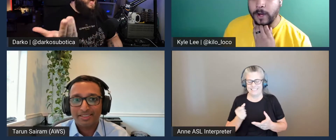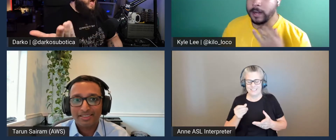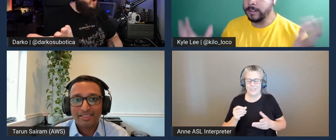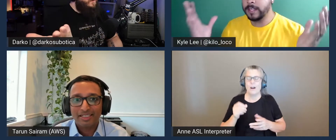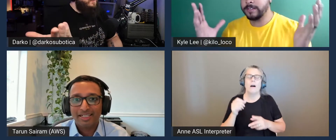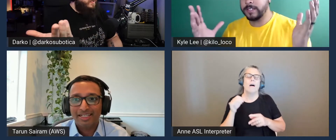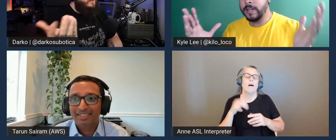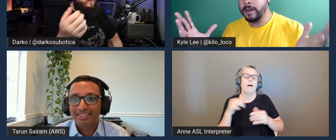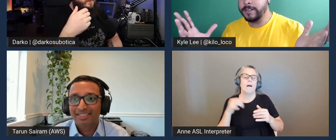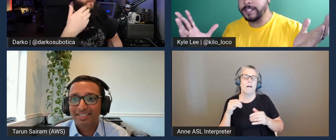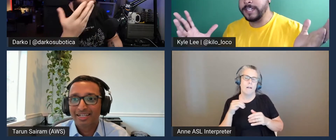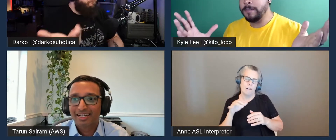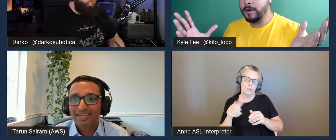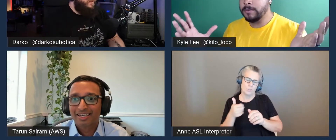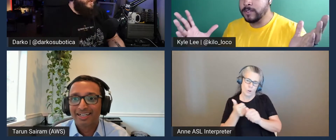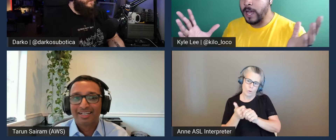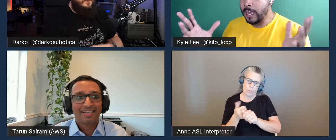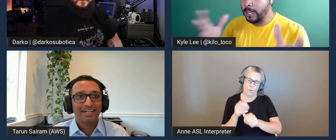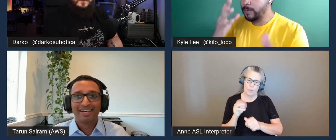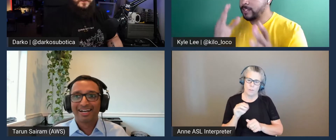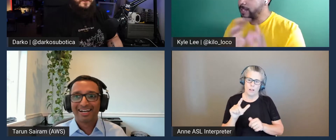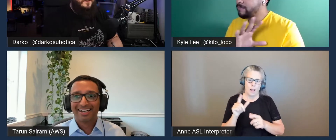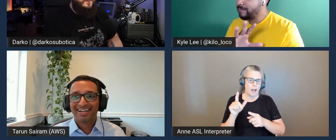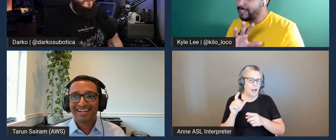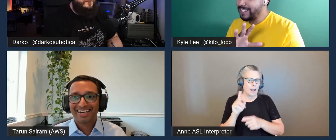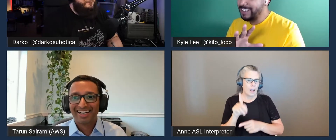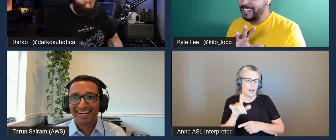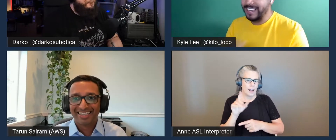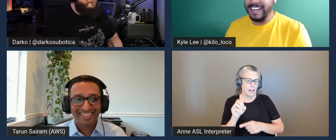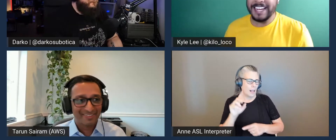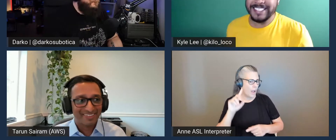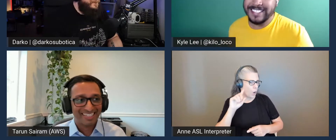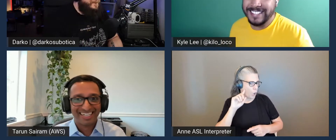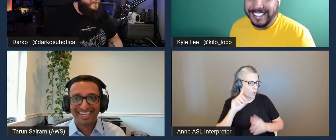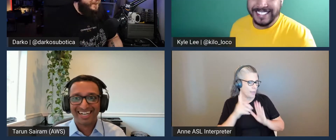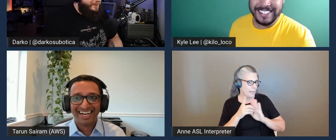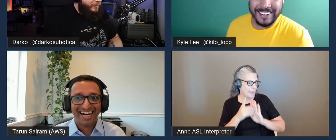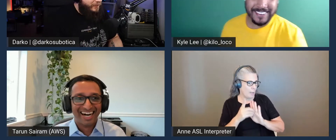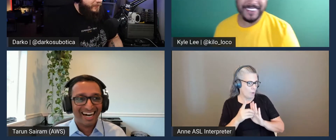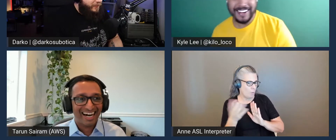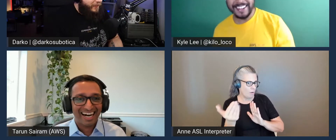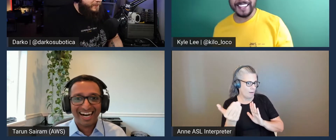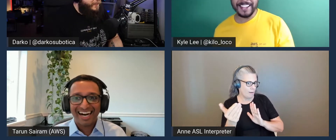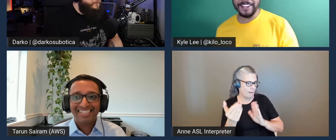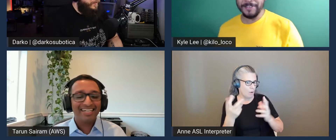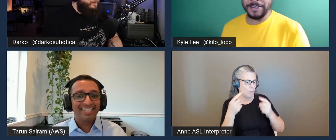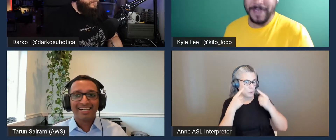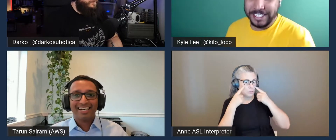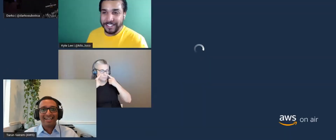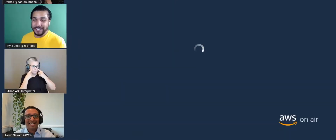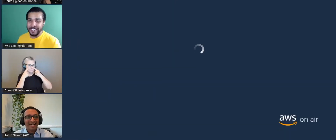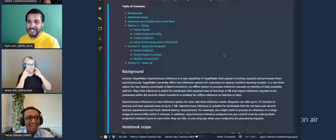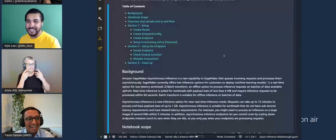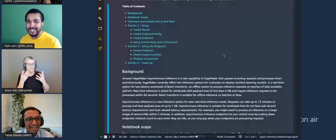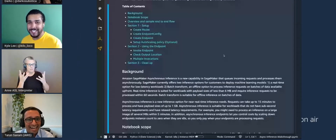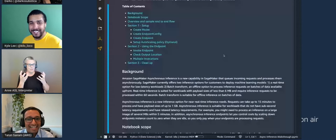Well, I heard that there's a, I heard there is a demo. Yeah, yeah. - So I kind of wanna to like see this thing in action. Yeah. - So do you mind sharing us your screen?